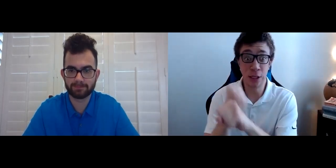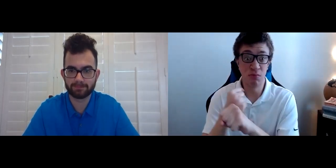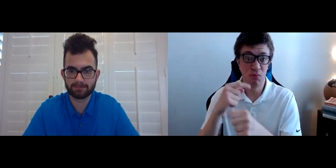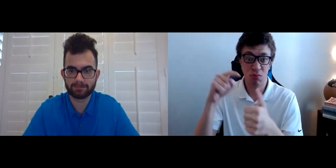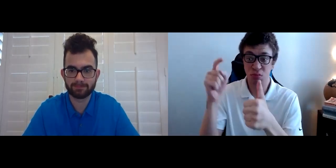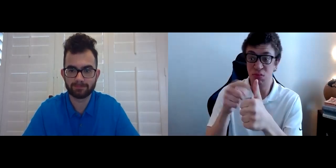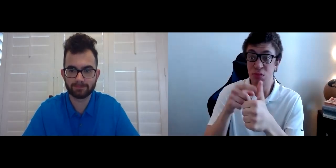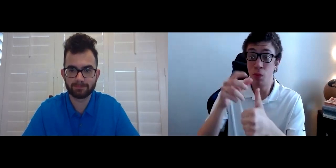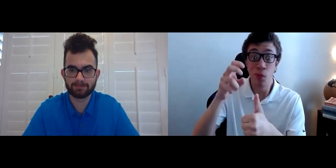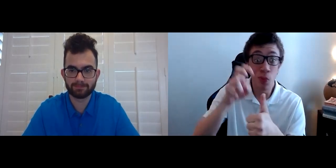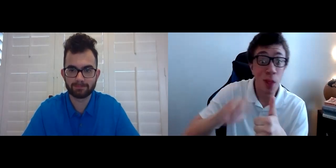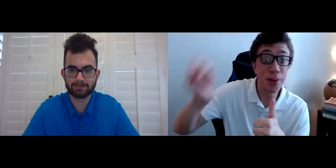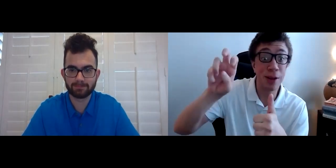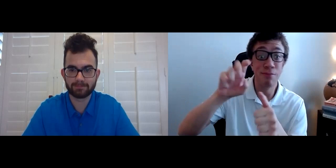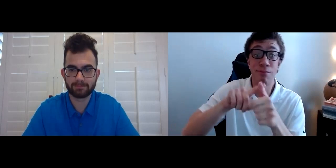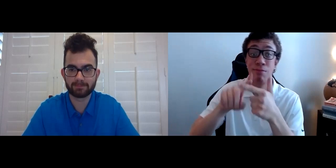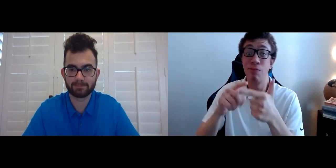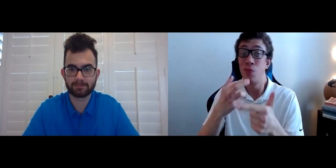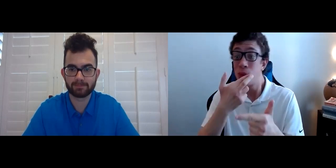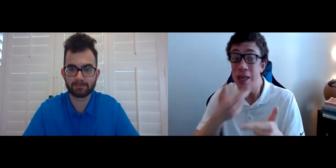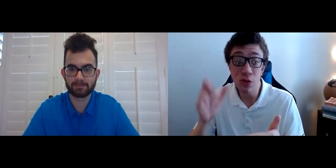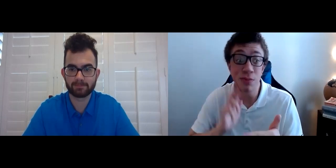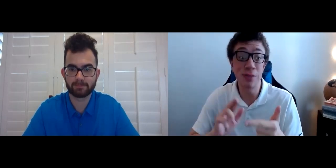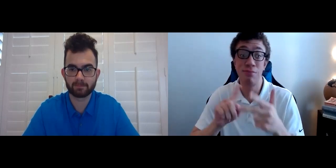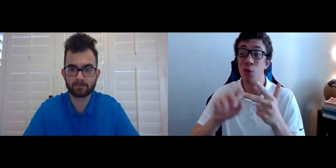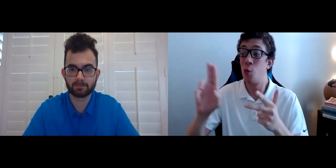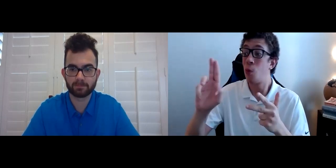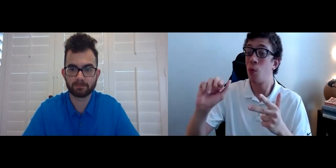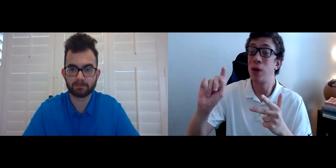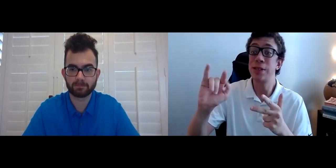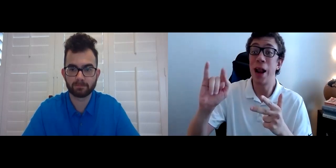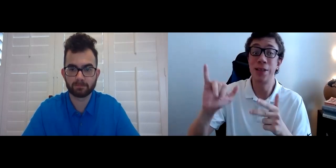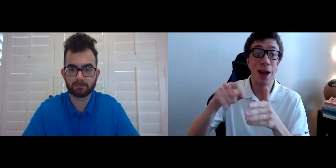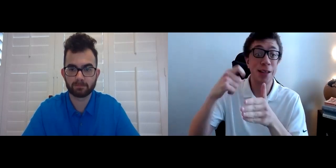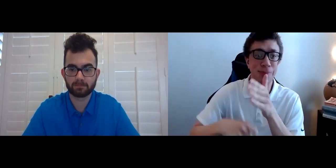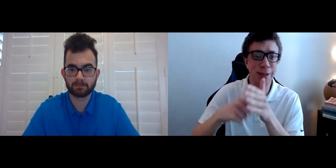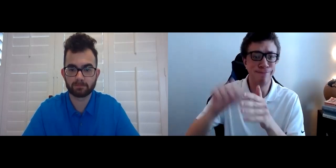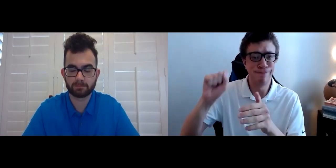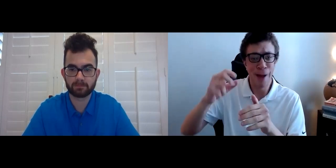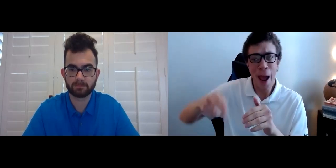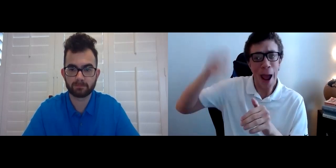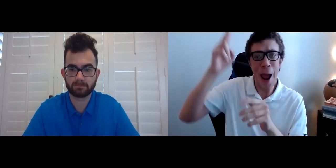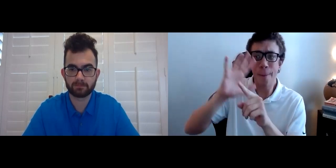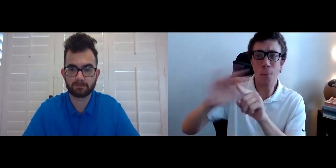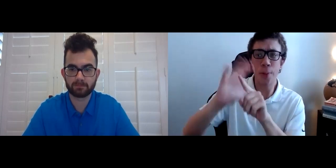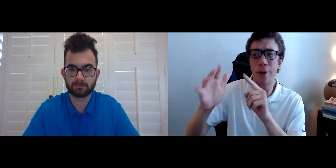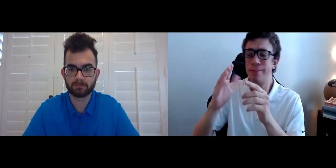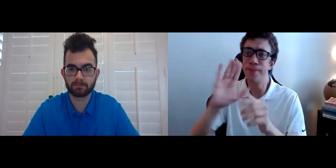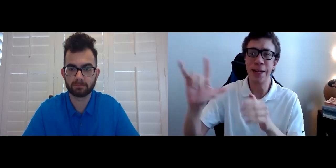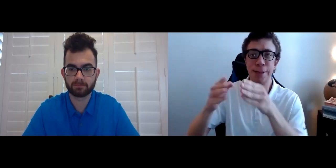According to our statistics, the following categories of restaurants, travel, and utility expenses